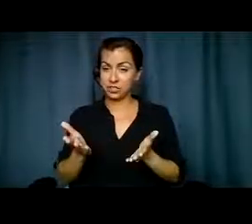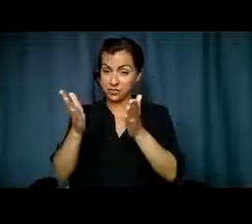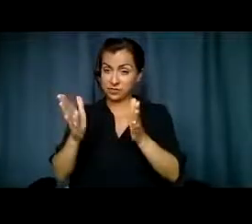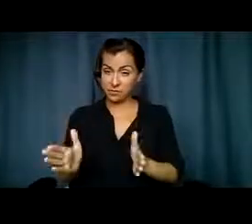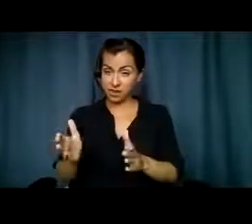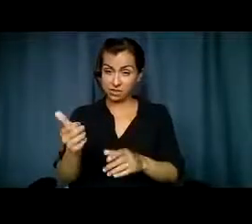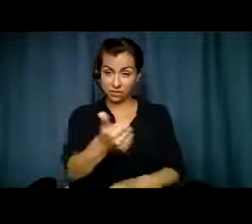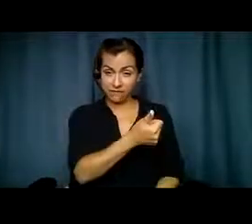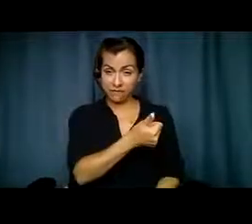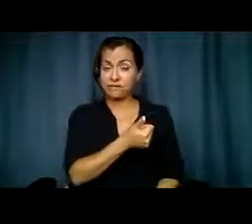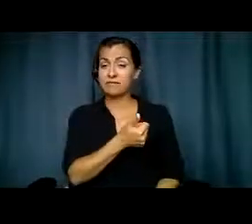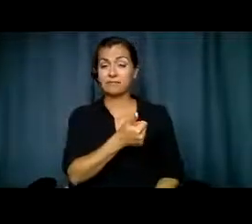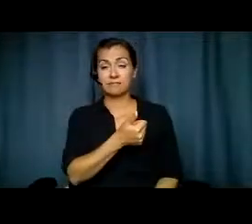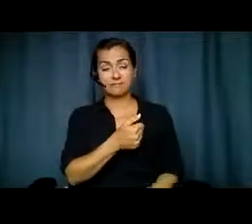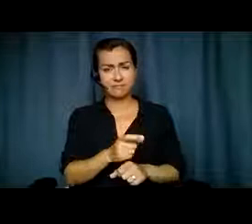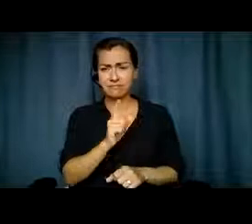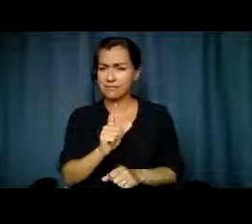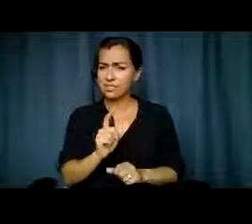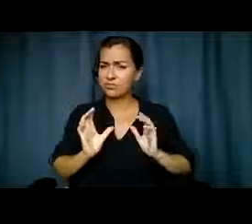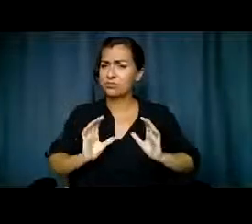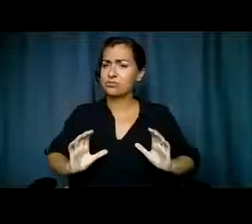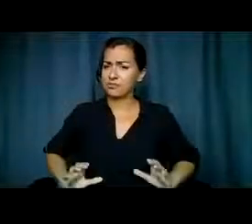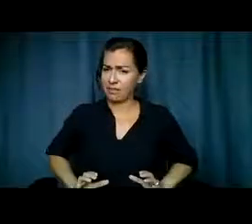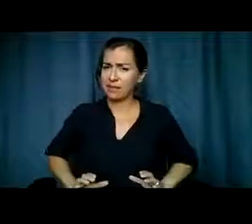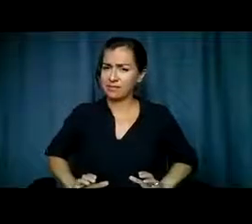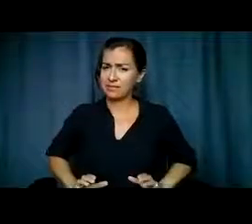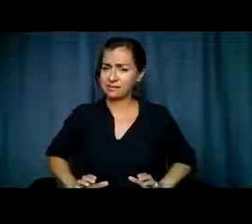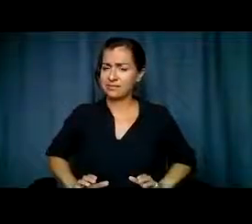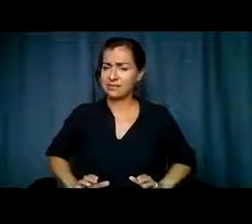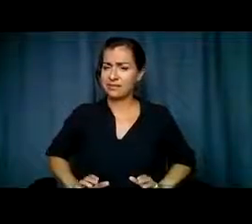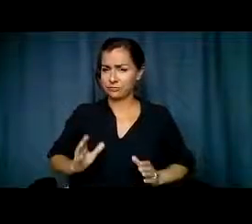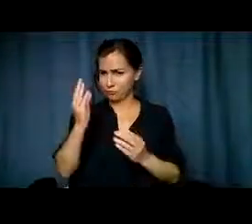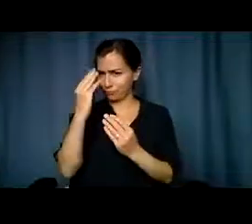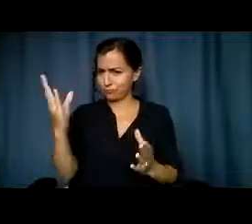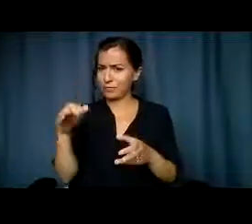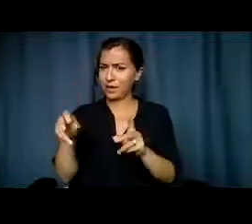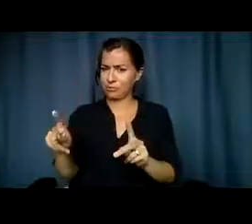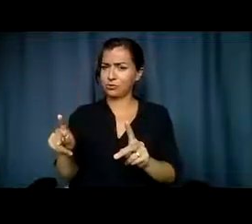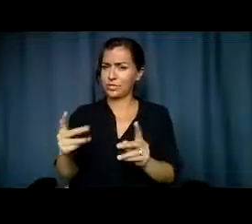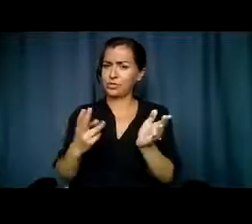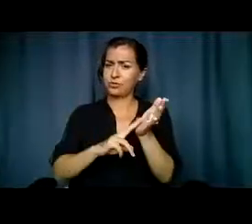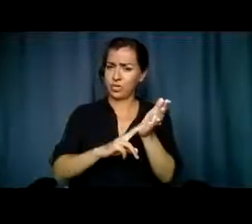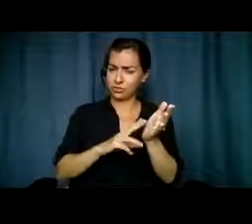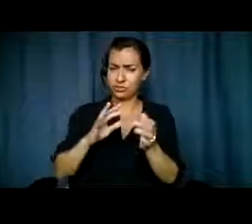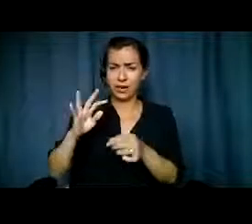the UCEDD here at OHSU and that stands for the University Center for Excellence in Developmental Disabilities,